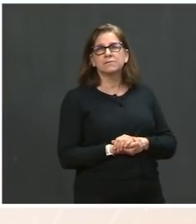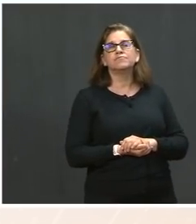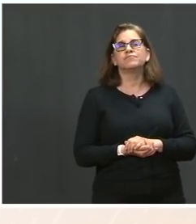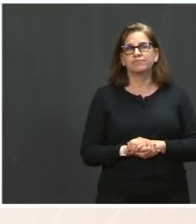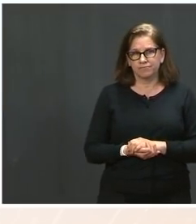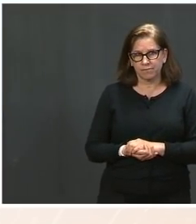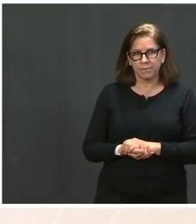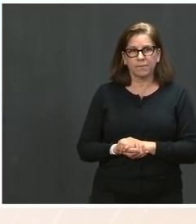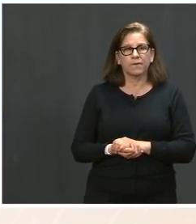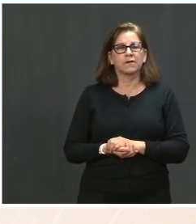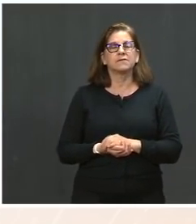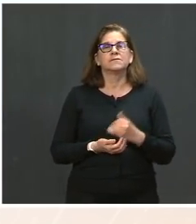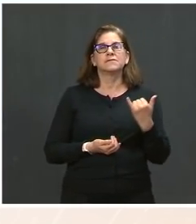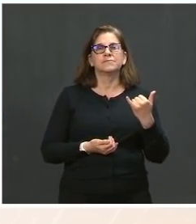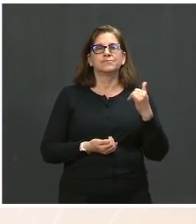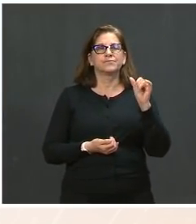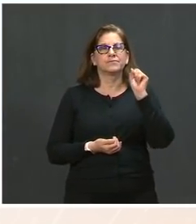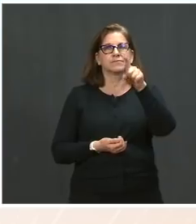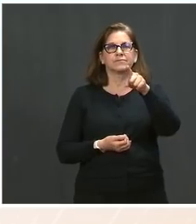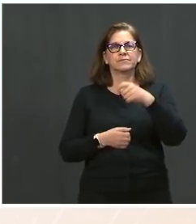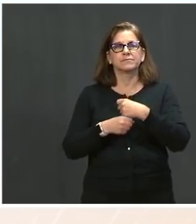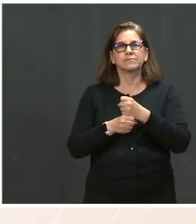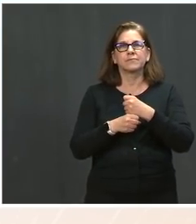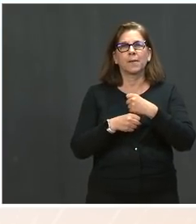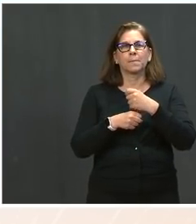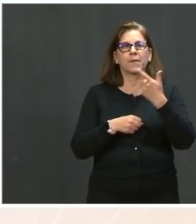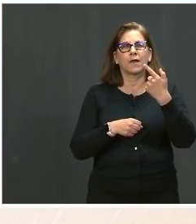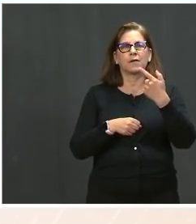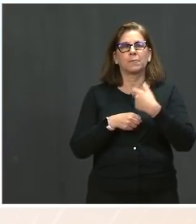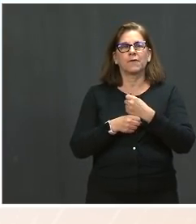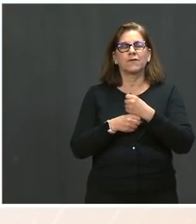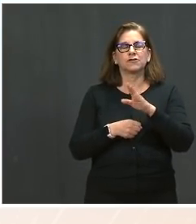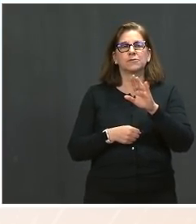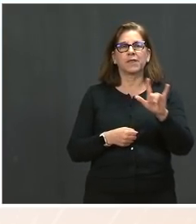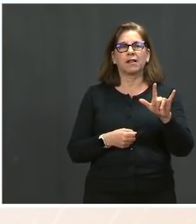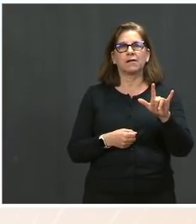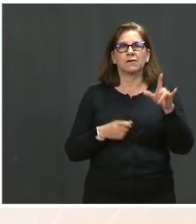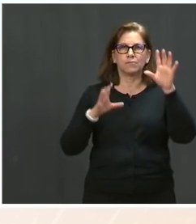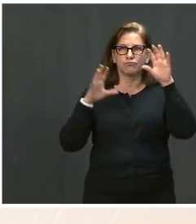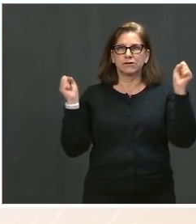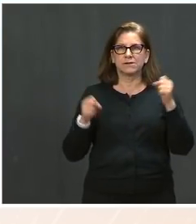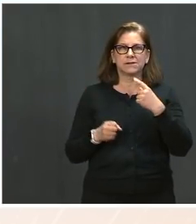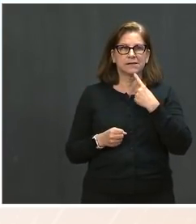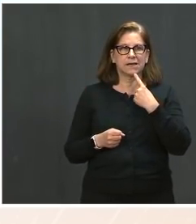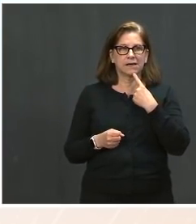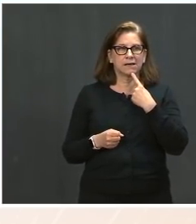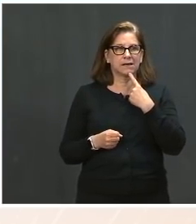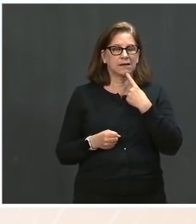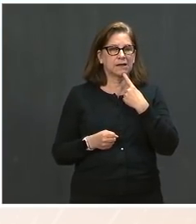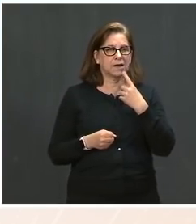The President just said that if God granted him one item on his to-do list, it would be to get this done -- to make it so that gun manufacturers